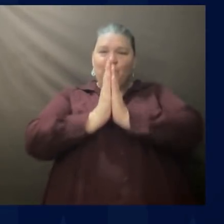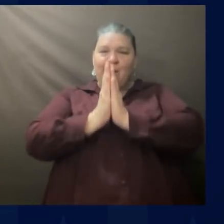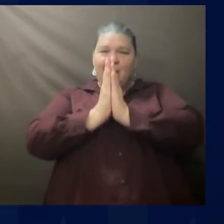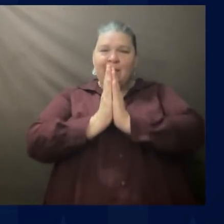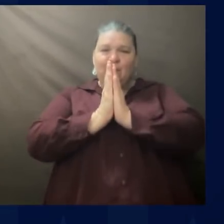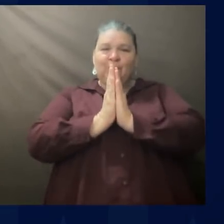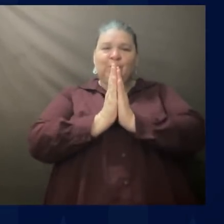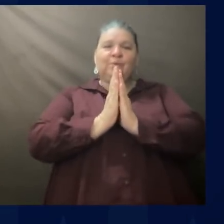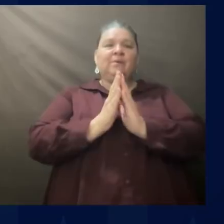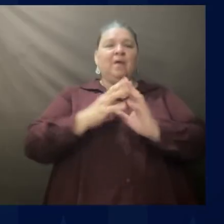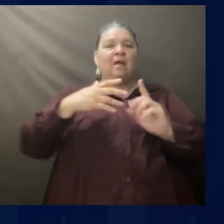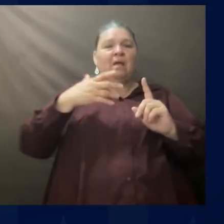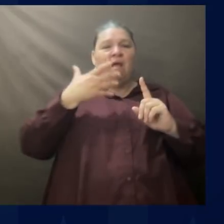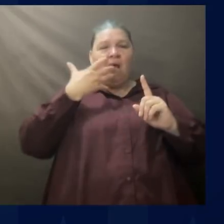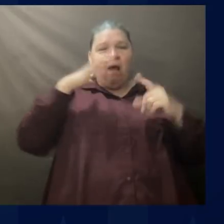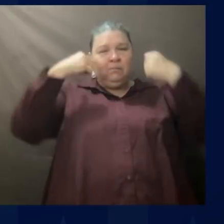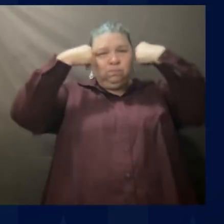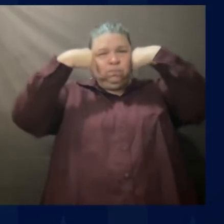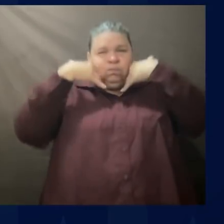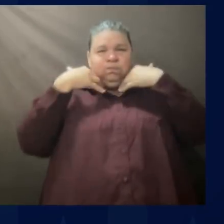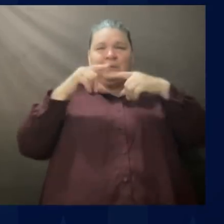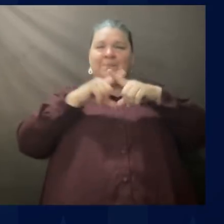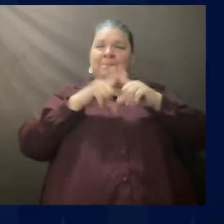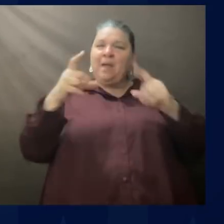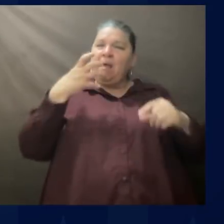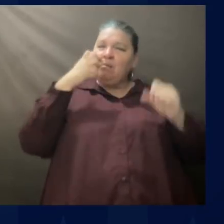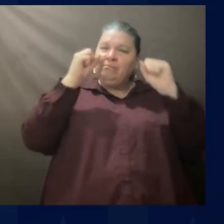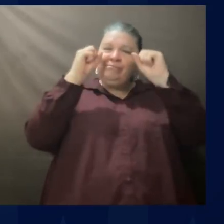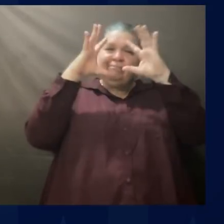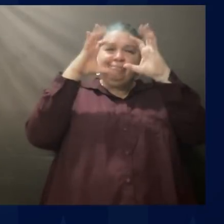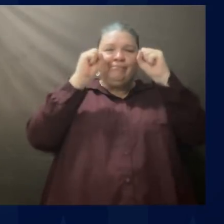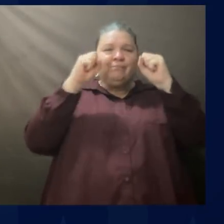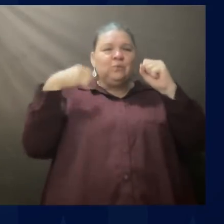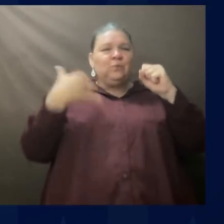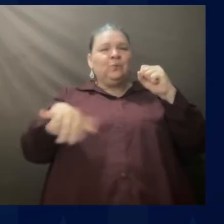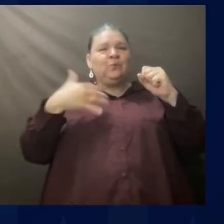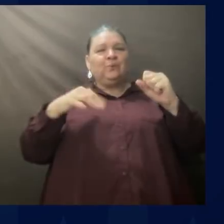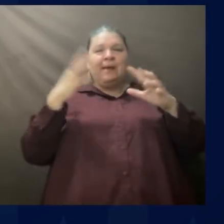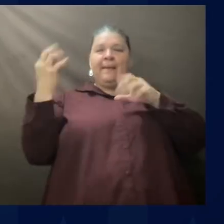Almighty God who rules the nations and gives freely to those who ask.